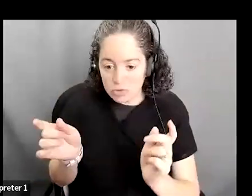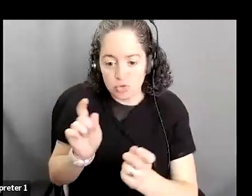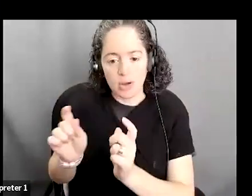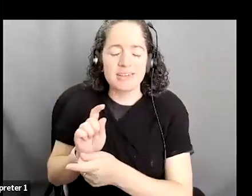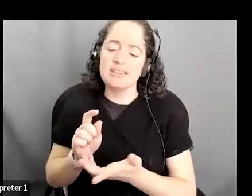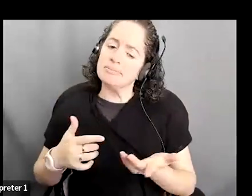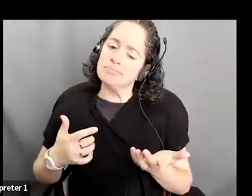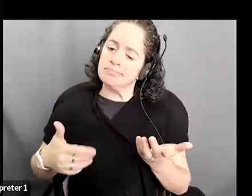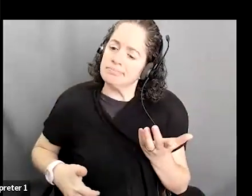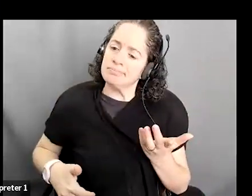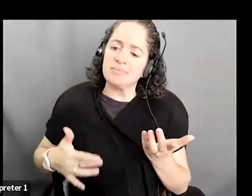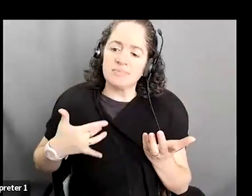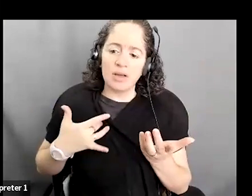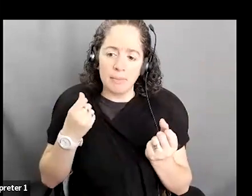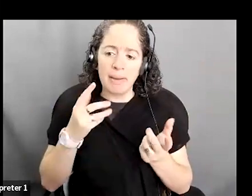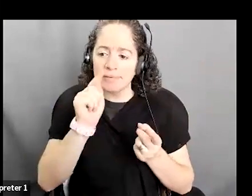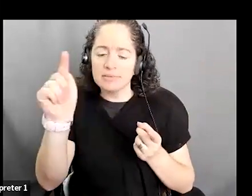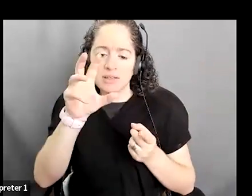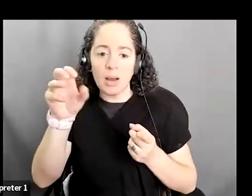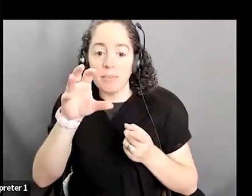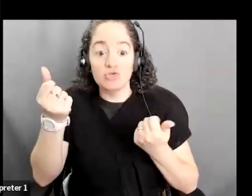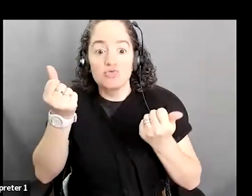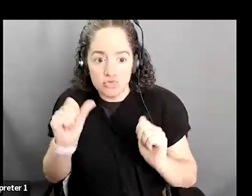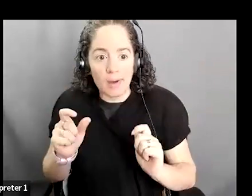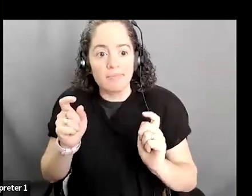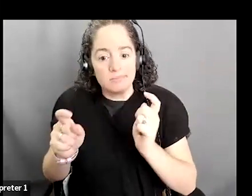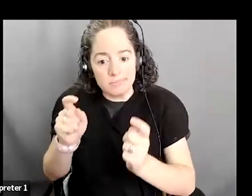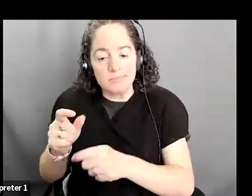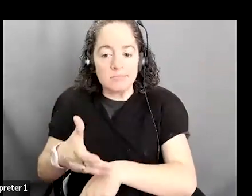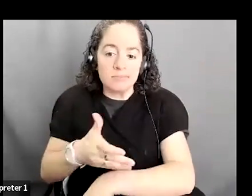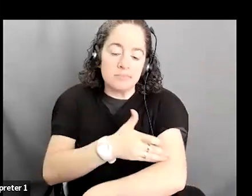hard on accessibility and the biggest thing I would say is the more they can hear